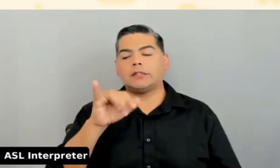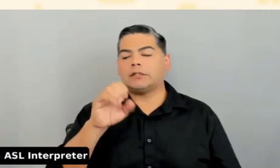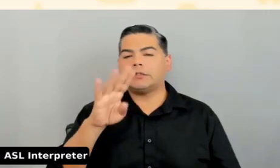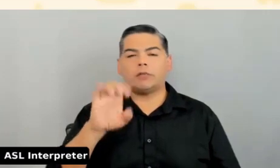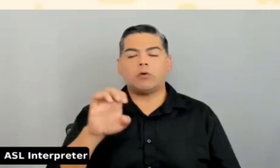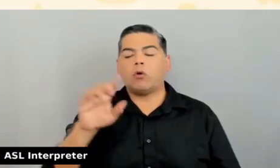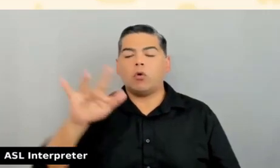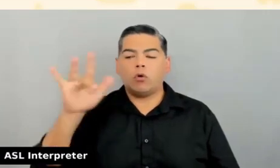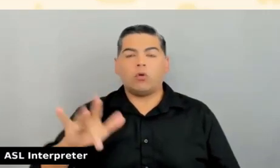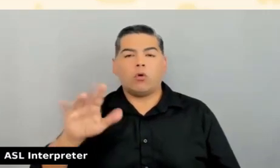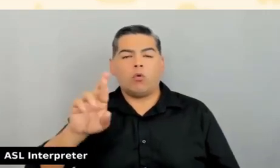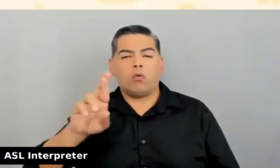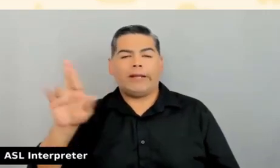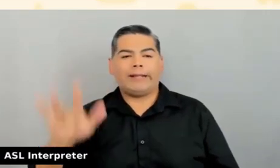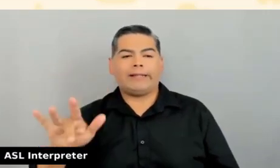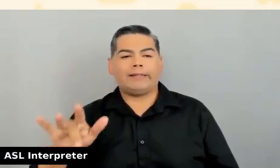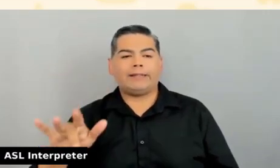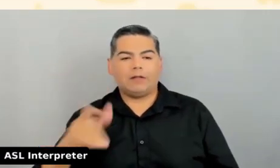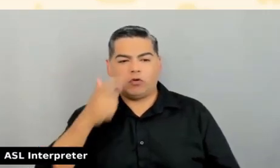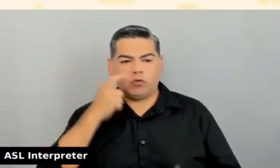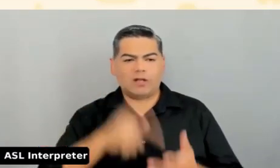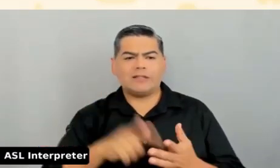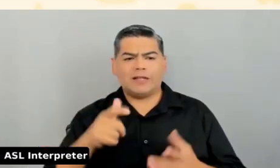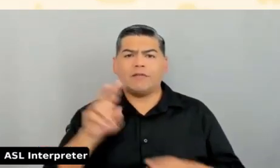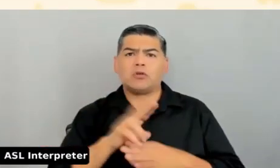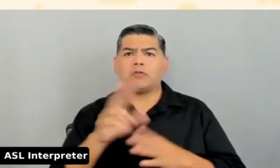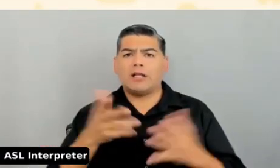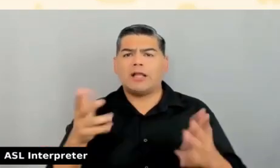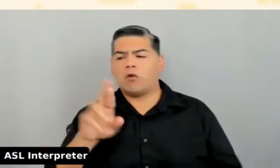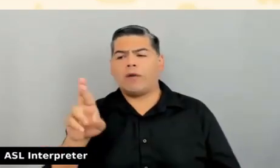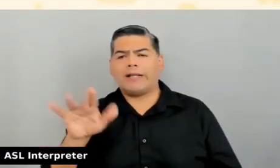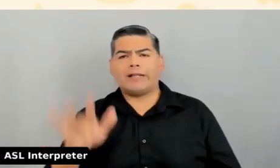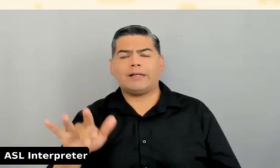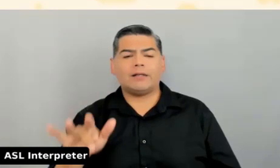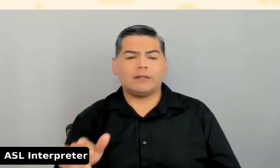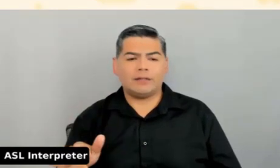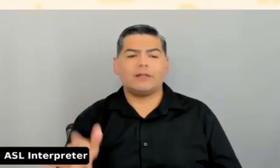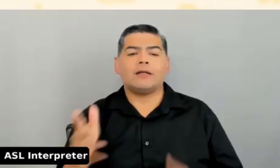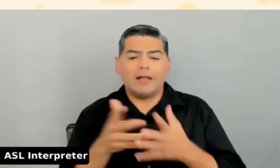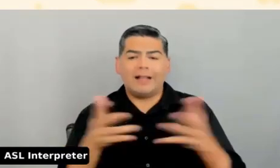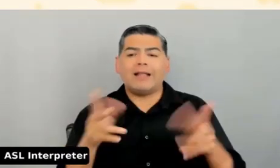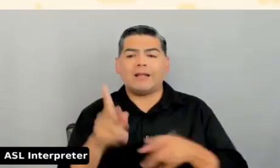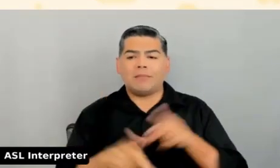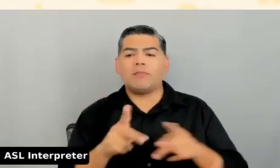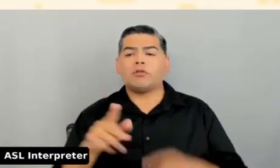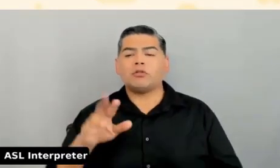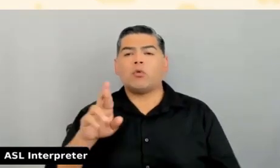So as you have noticed, I have used right click a whole lot, and a lot of people actually use right click to access